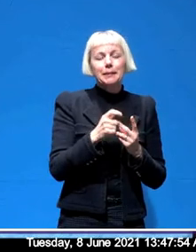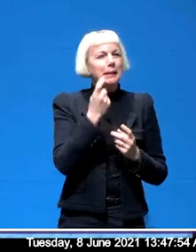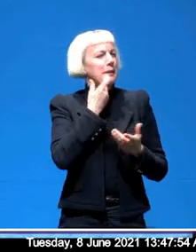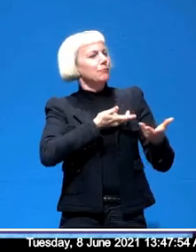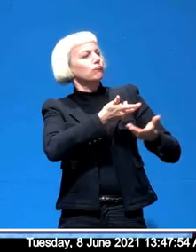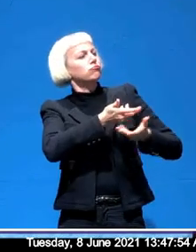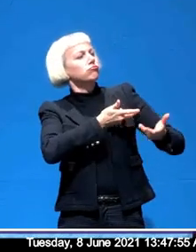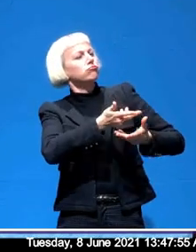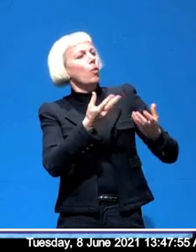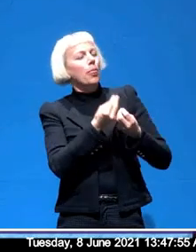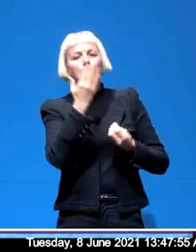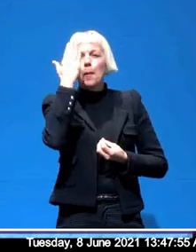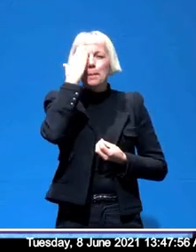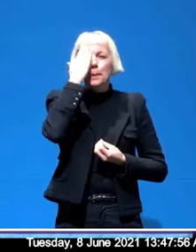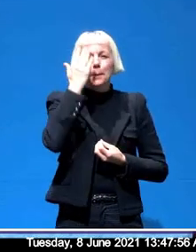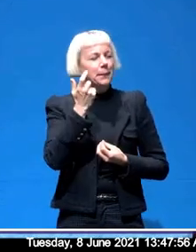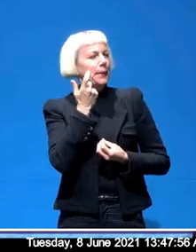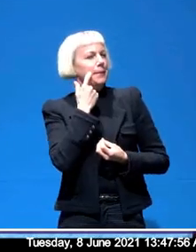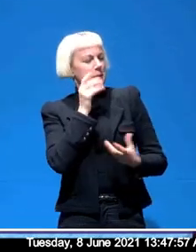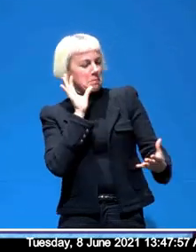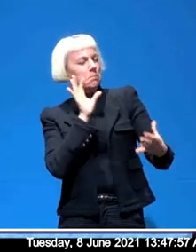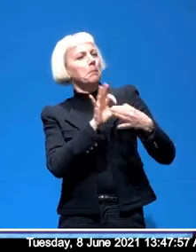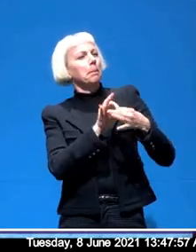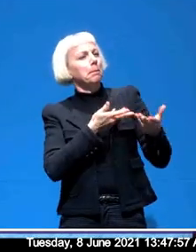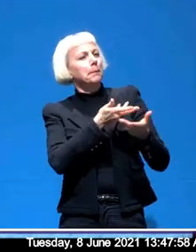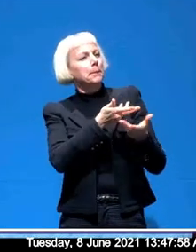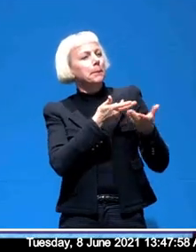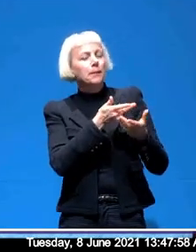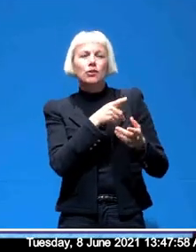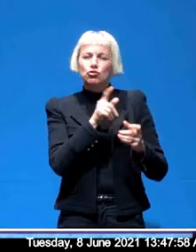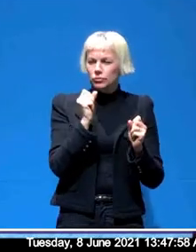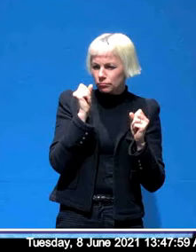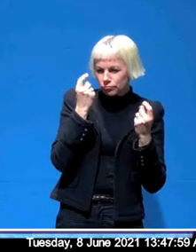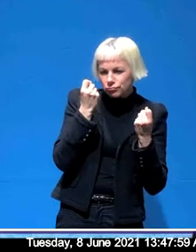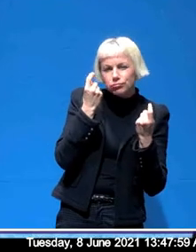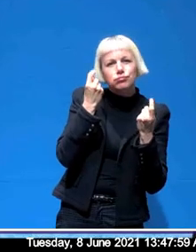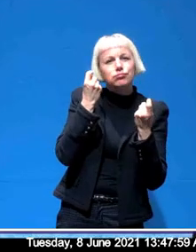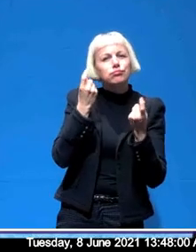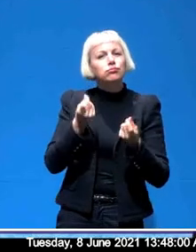and I found her very easy to talk to. She was very understanding, being a manager.